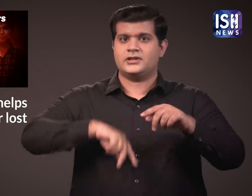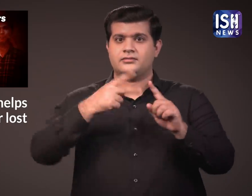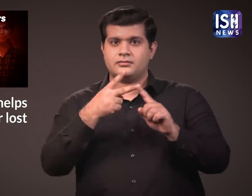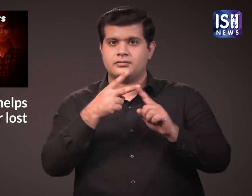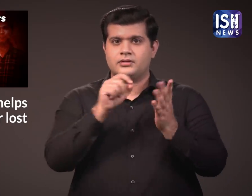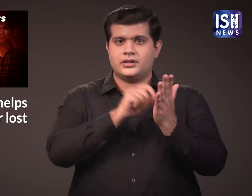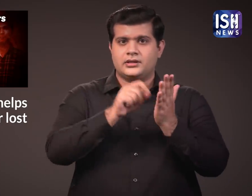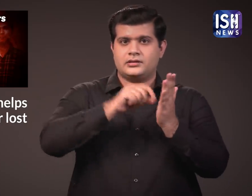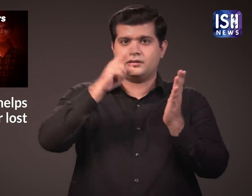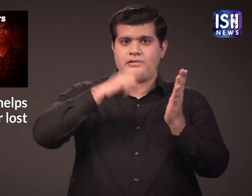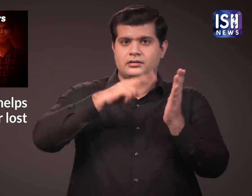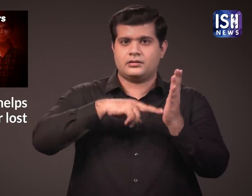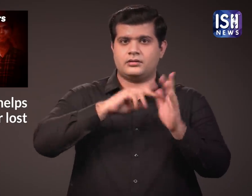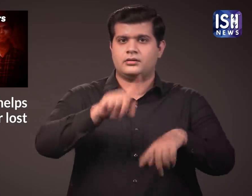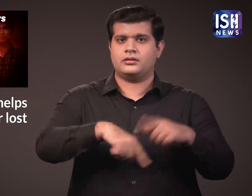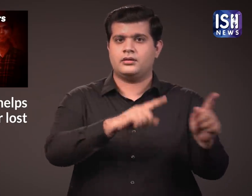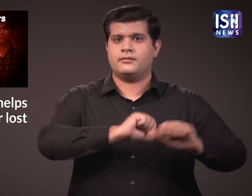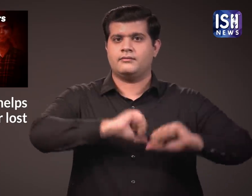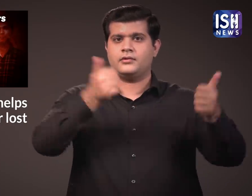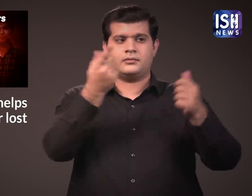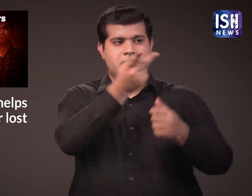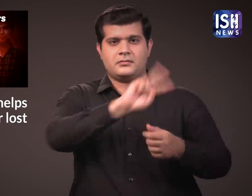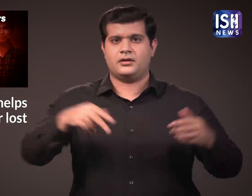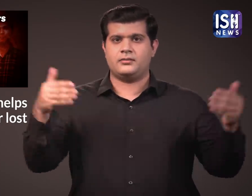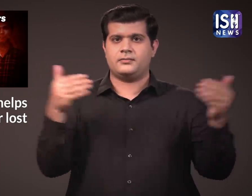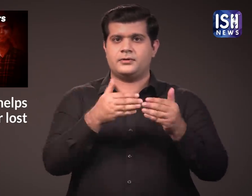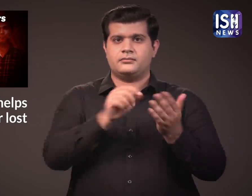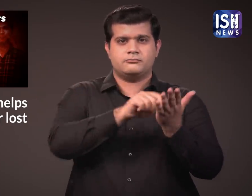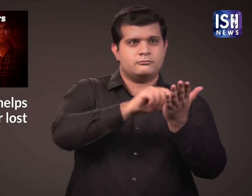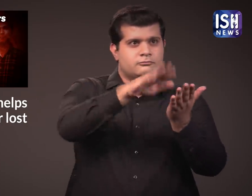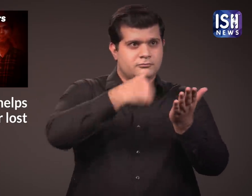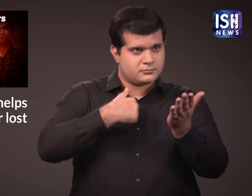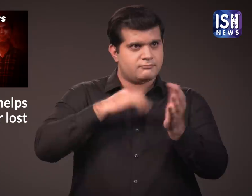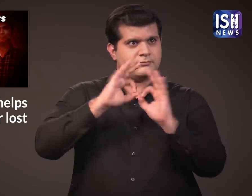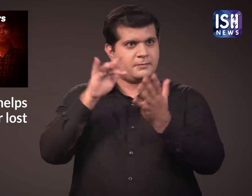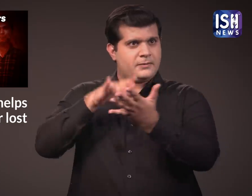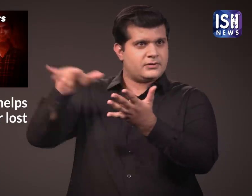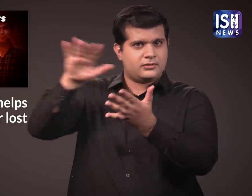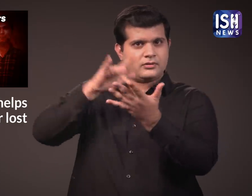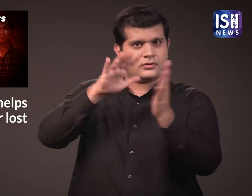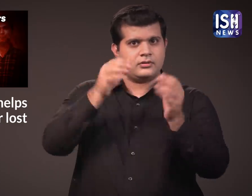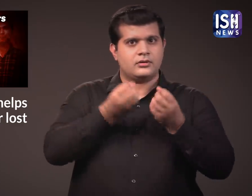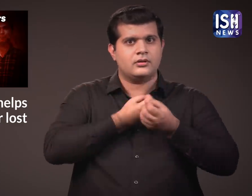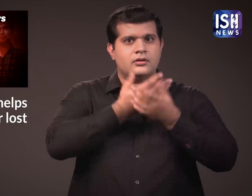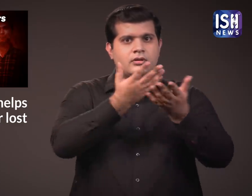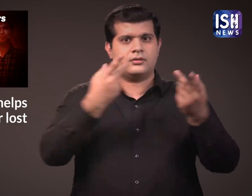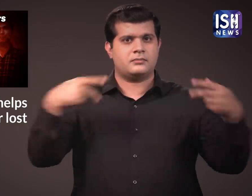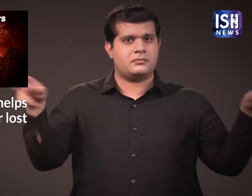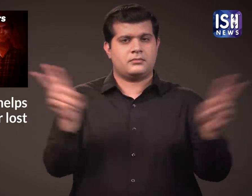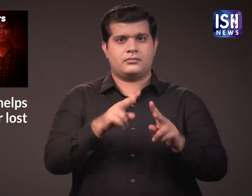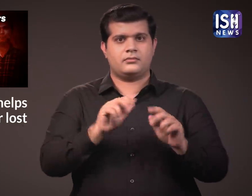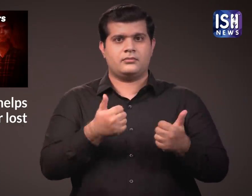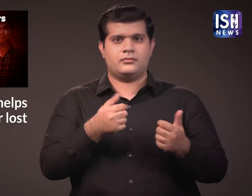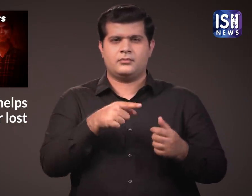and learning to read & write. This helped her communicate and reunite with her family.